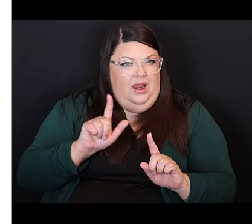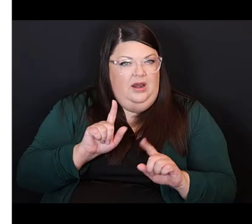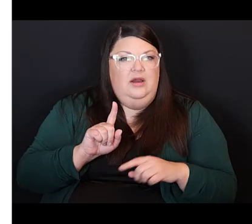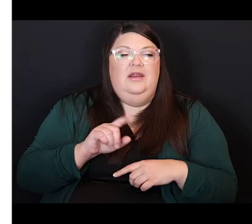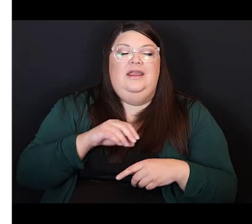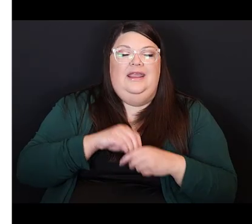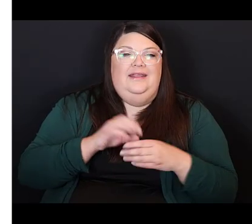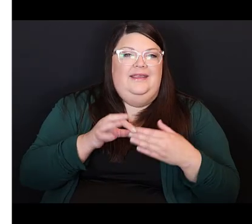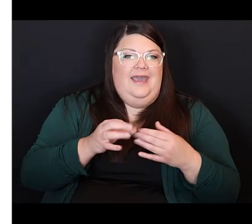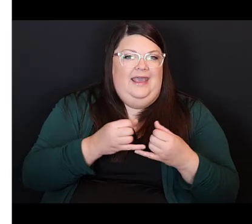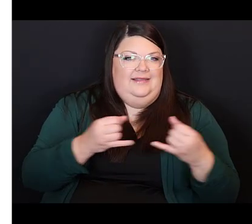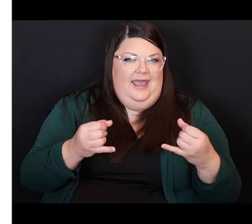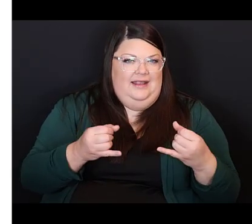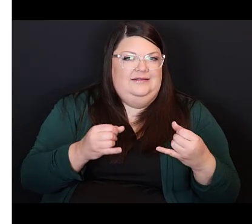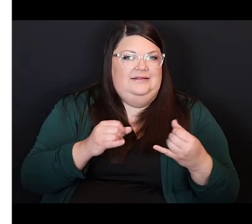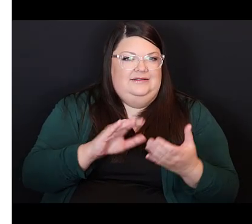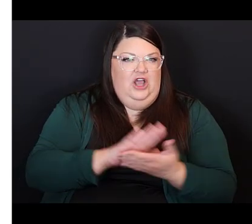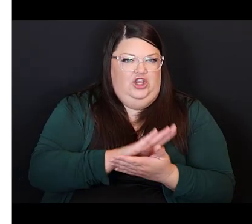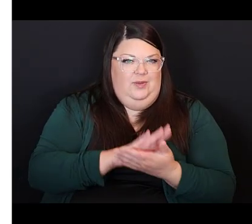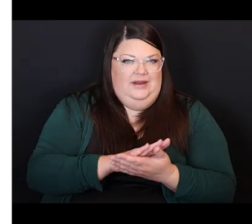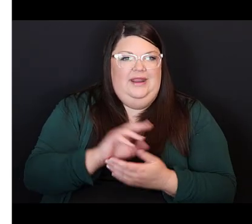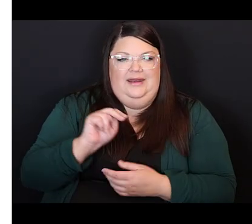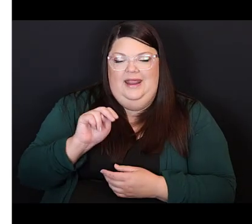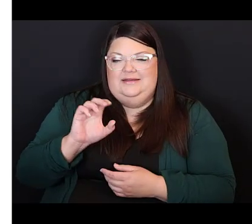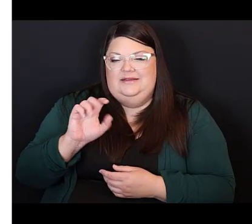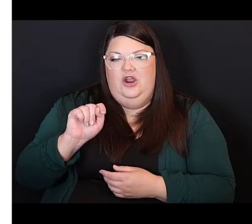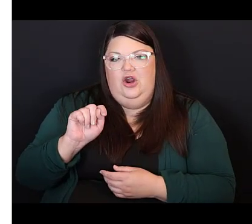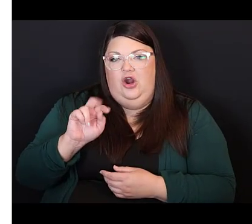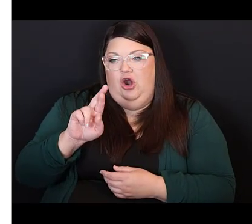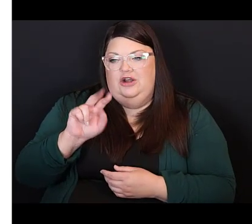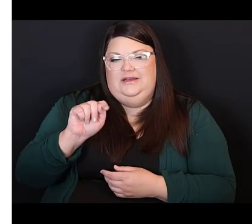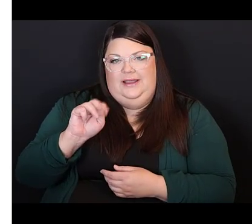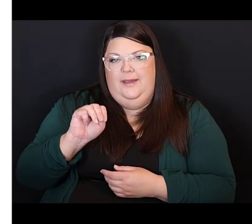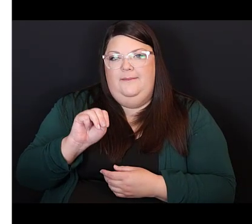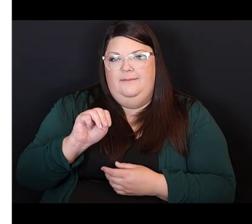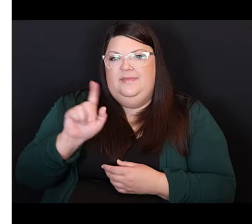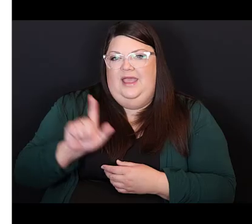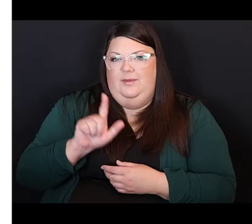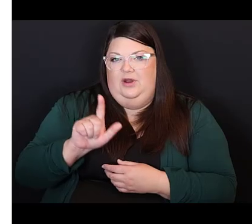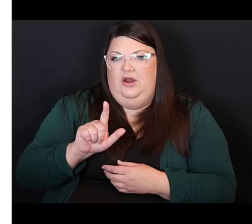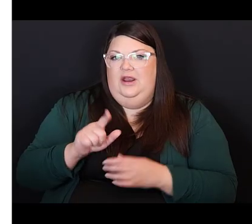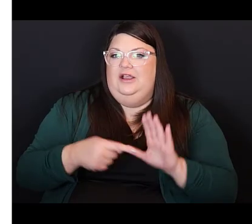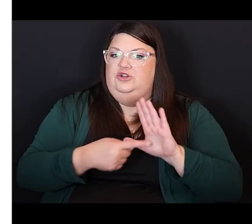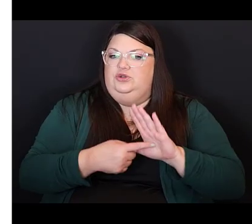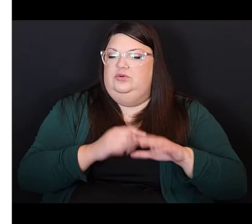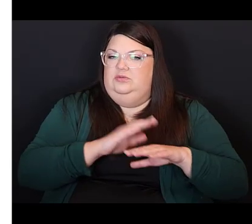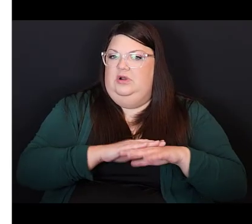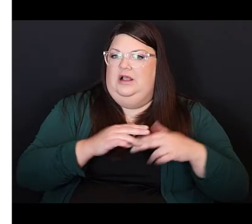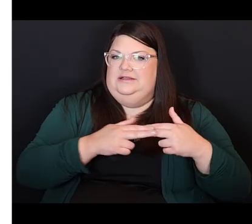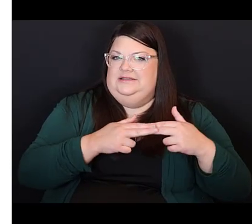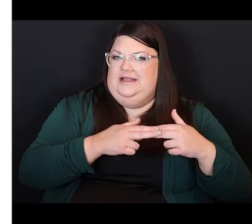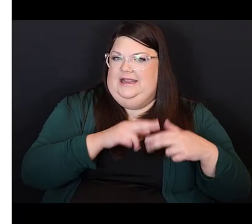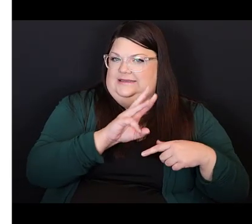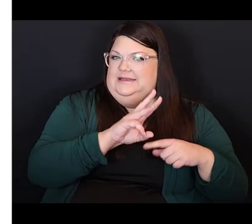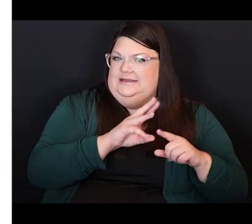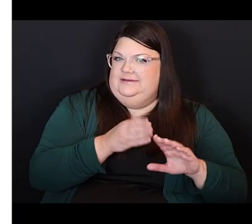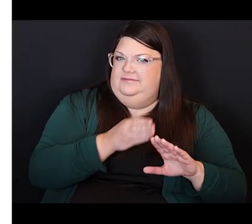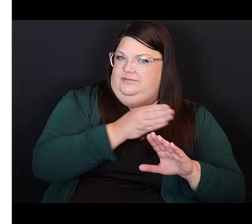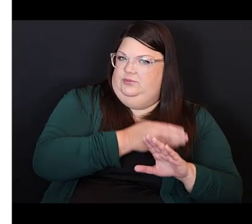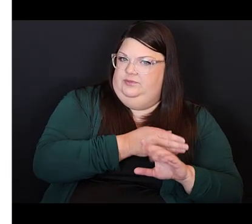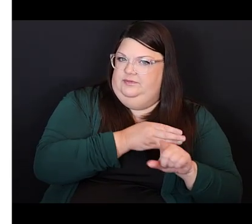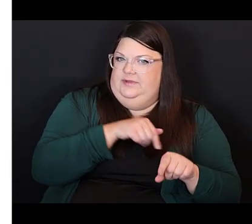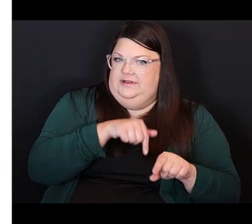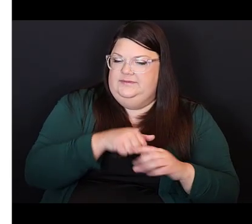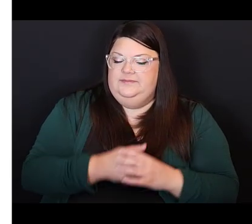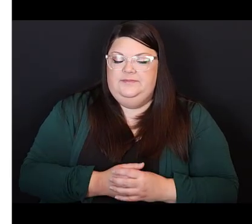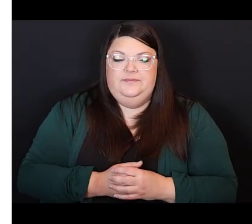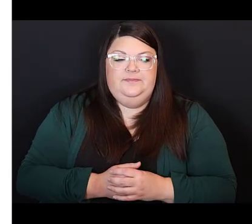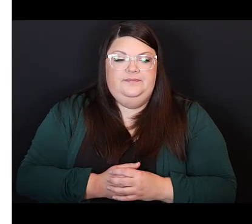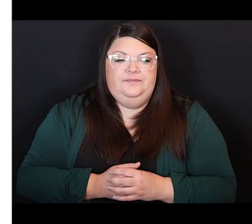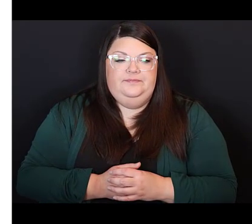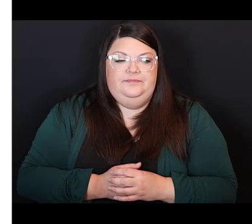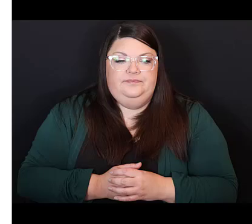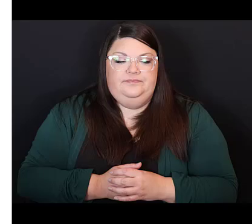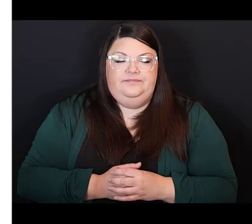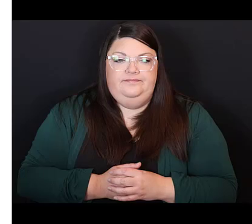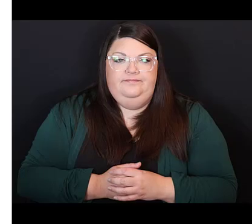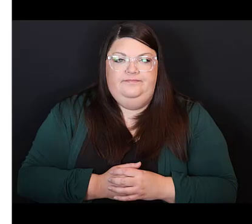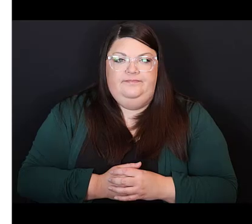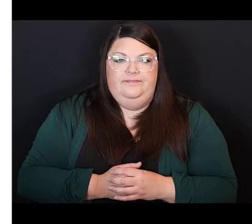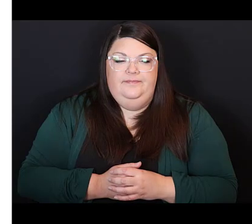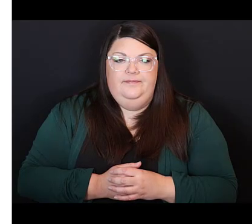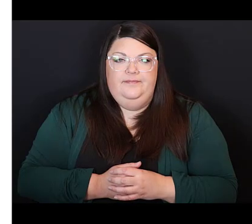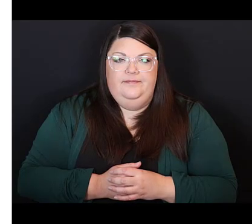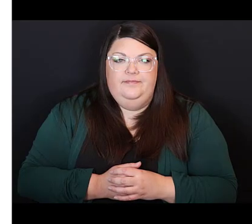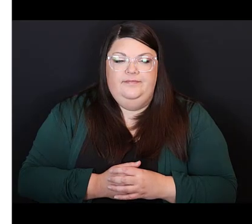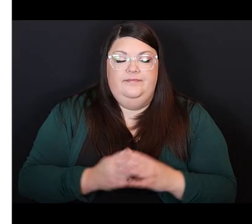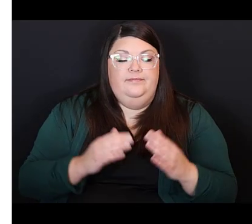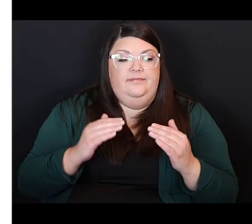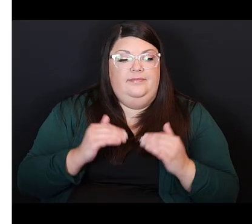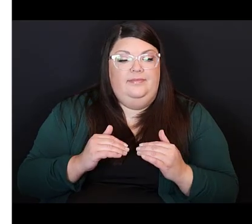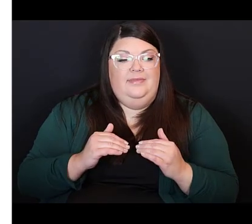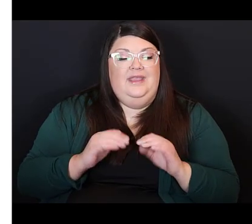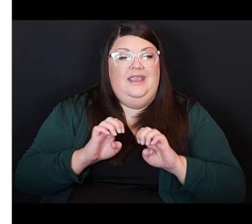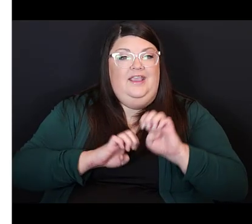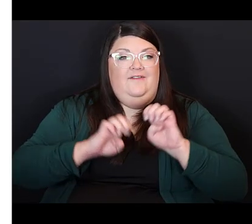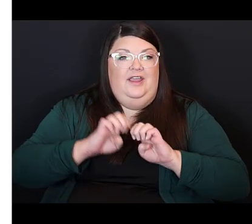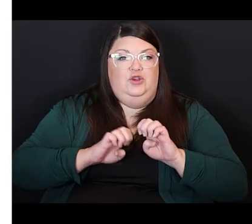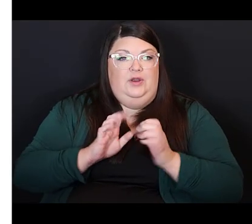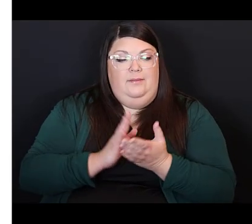text of this tool in the guidelines document in the NCRTM Library as referenced in slide 6.